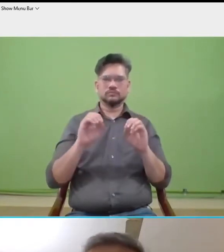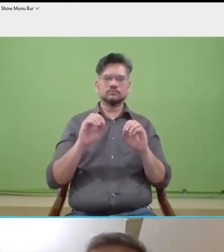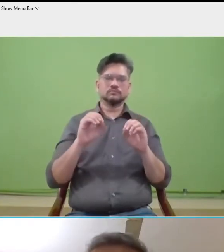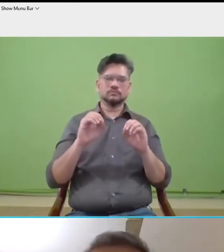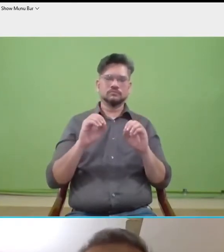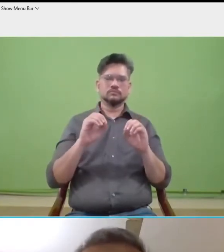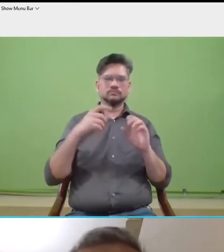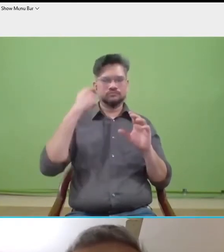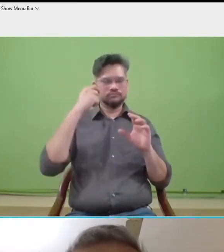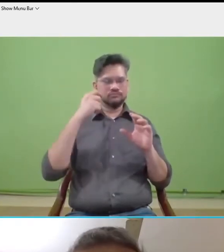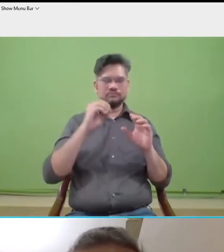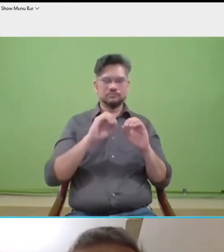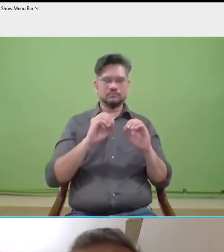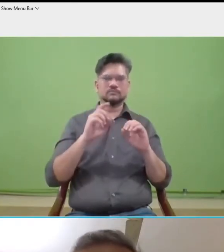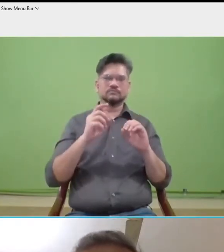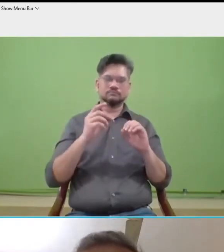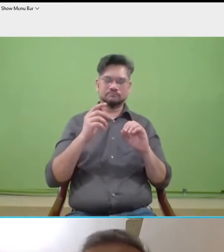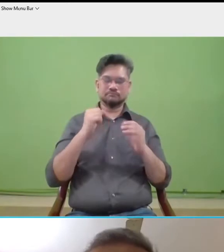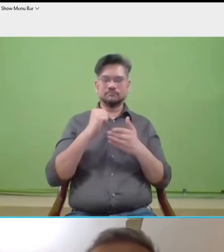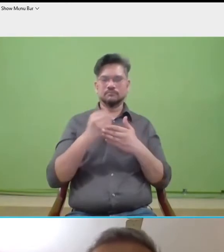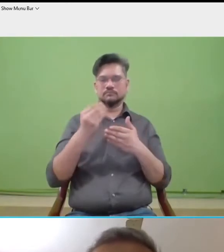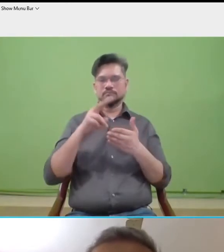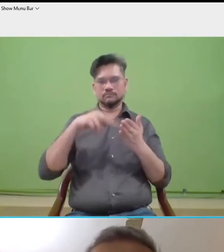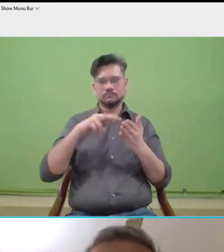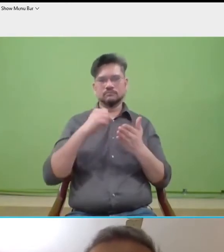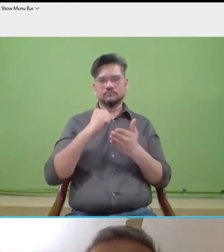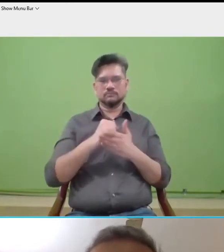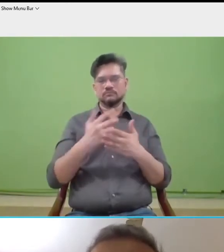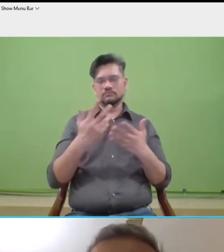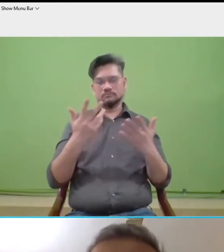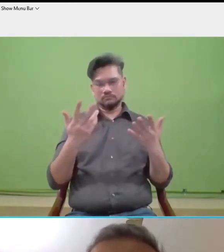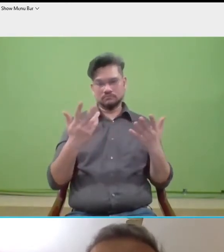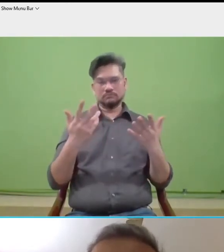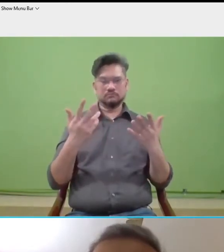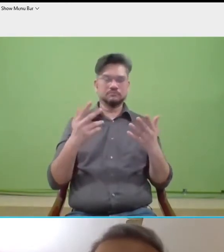he will still have to read so that I think they will be better and then